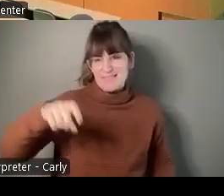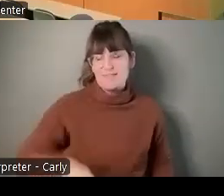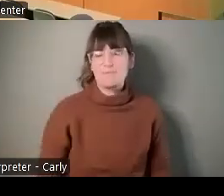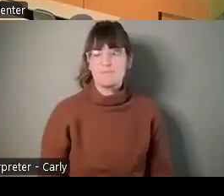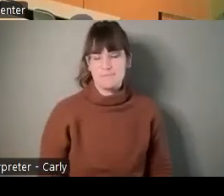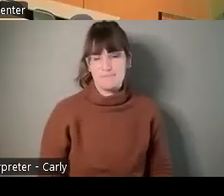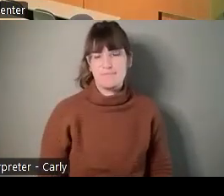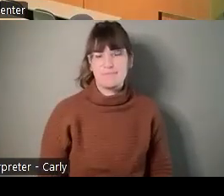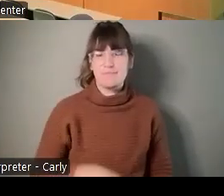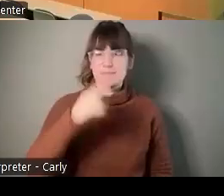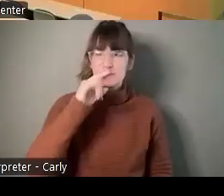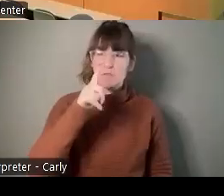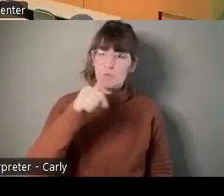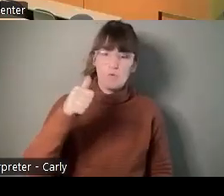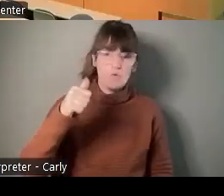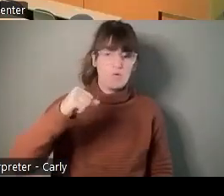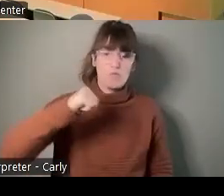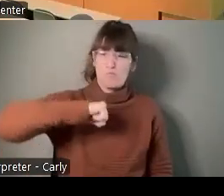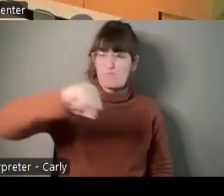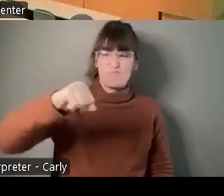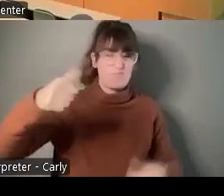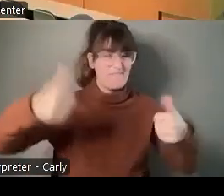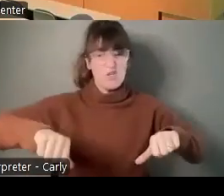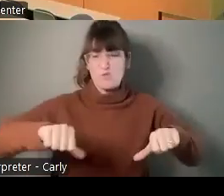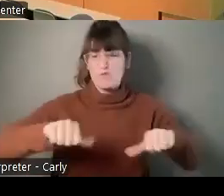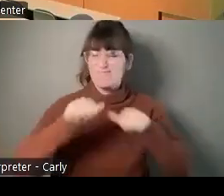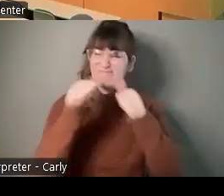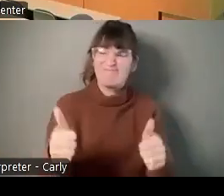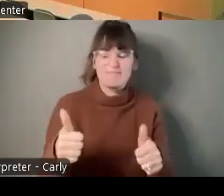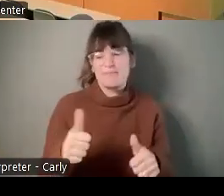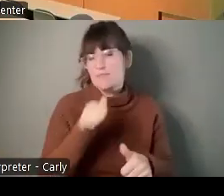refuse to kind of engage in therapy or aren't in that place where they can engage in therapy. Um we